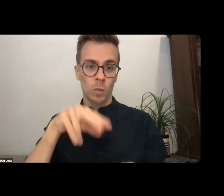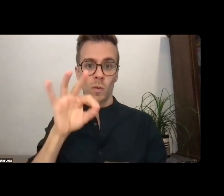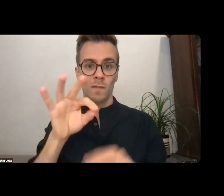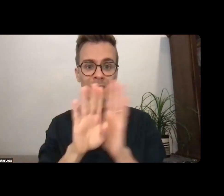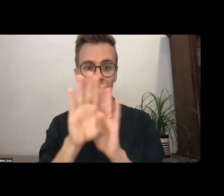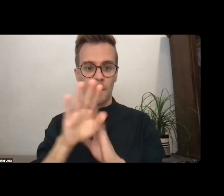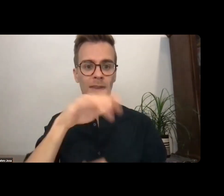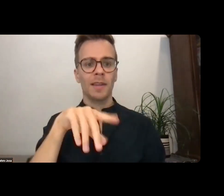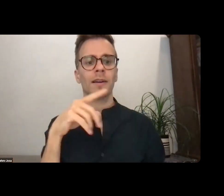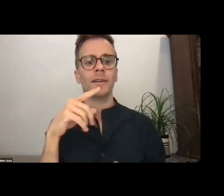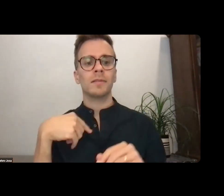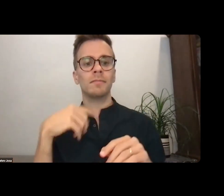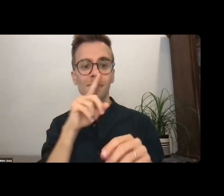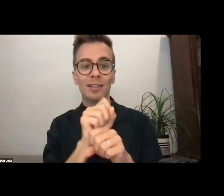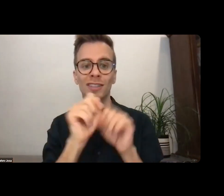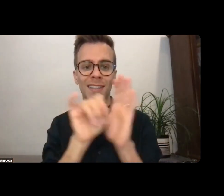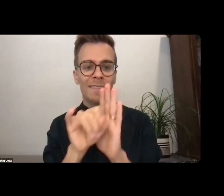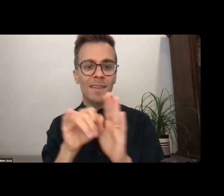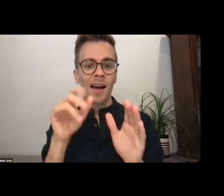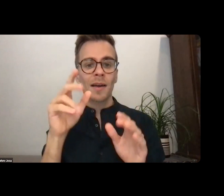This here is an aerial view of the development plan.